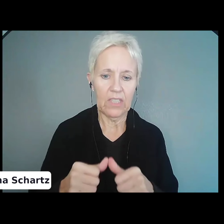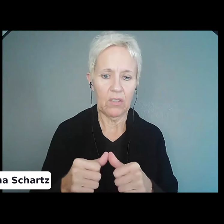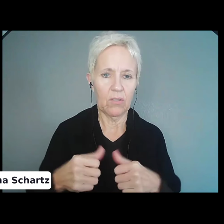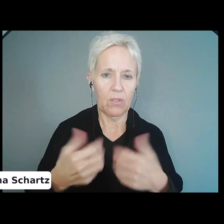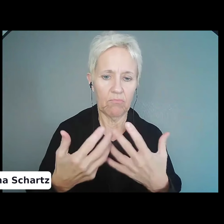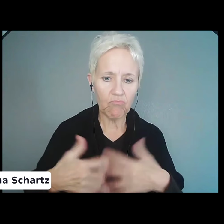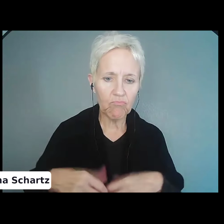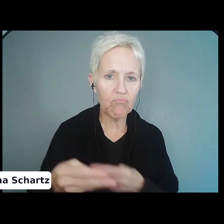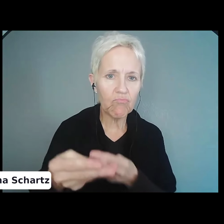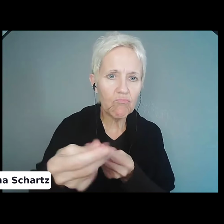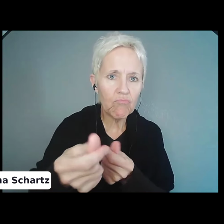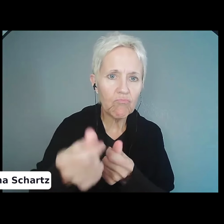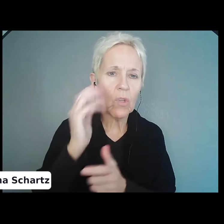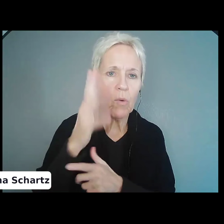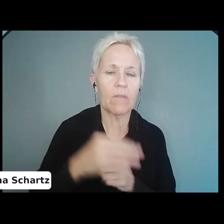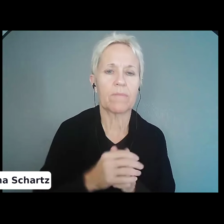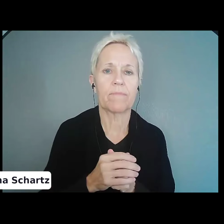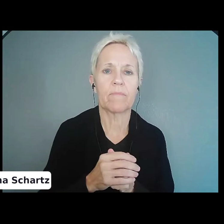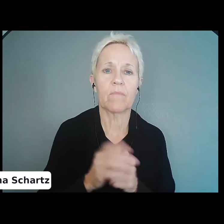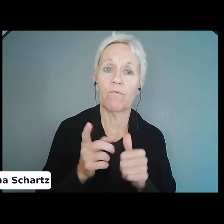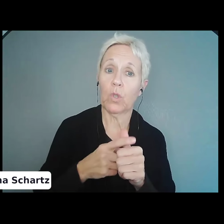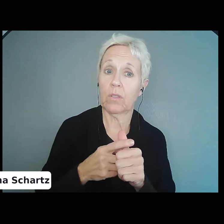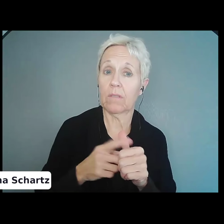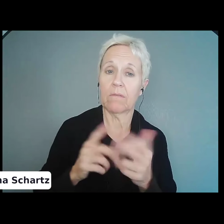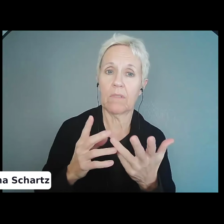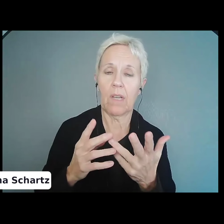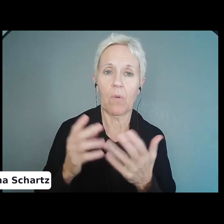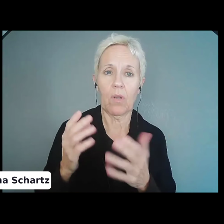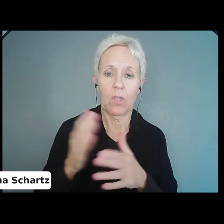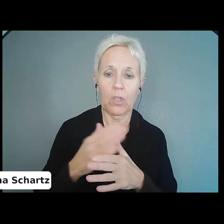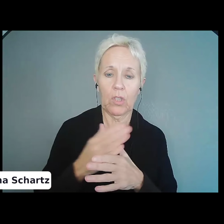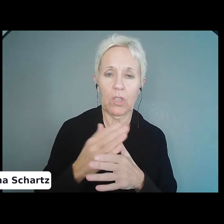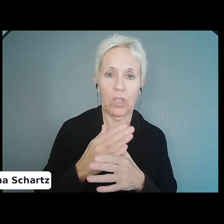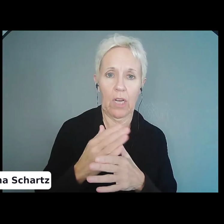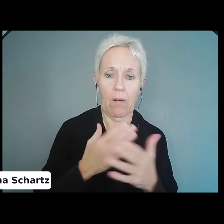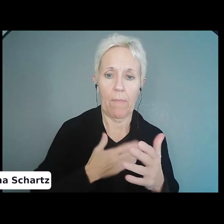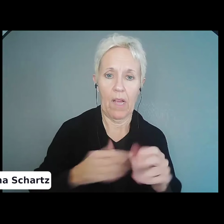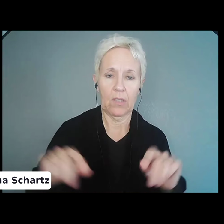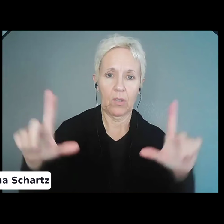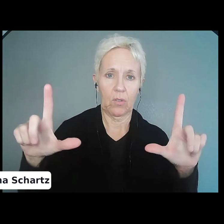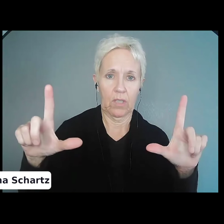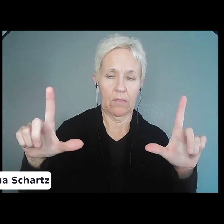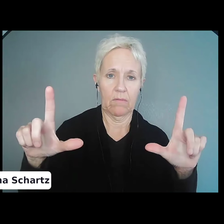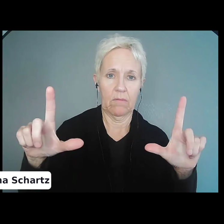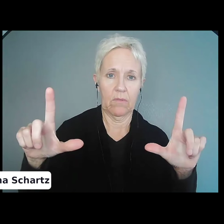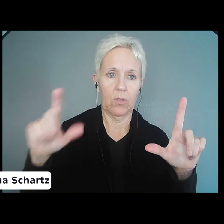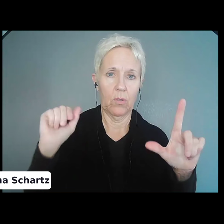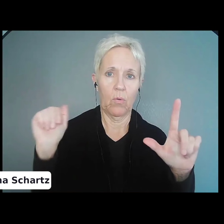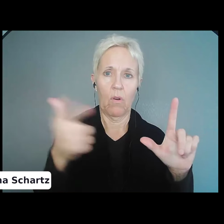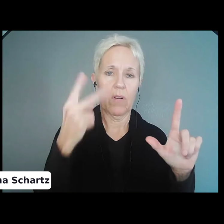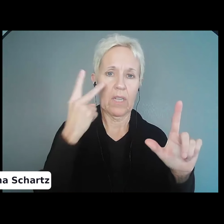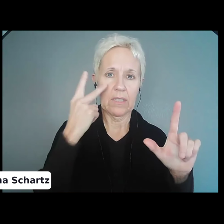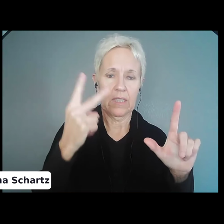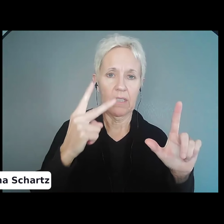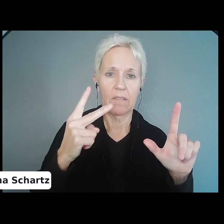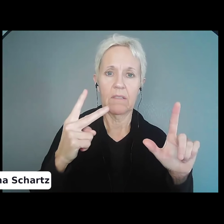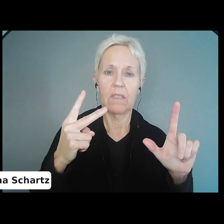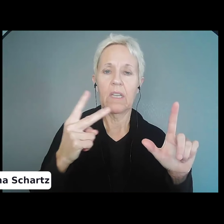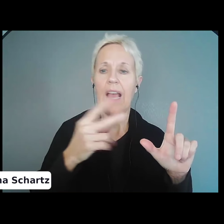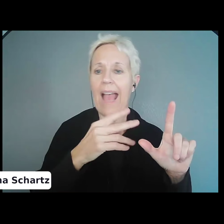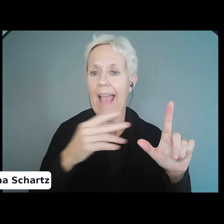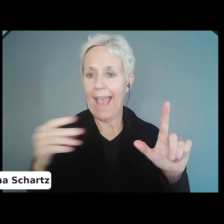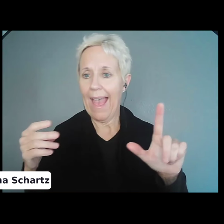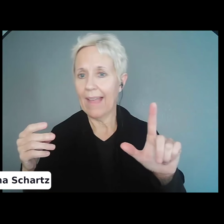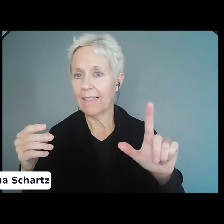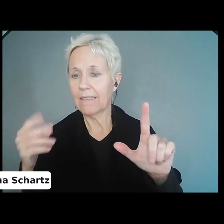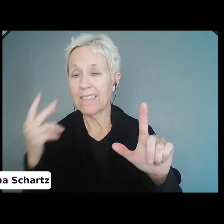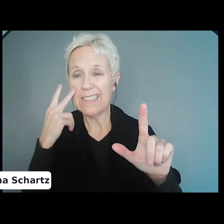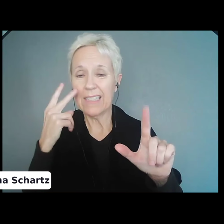So we're going to work this out as we go.